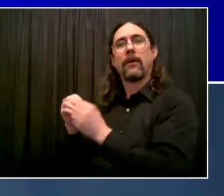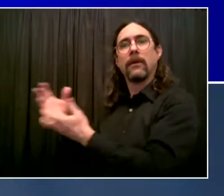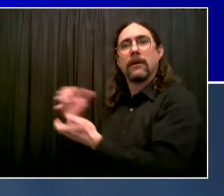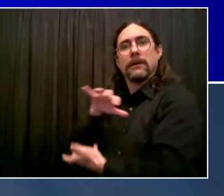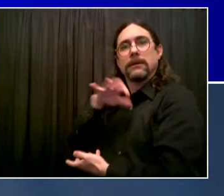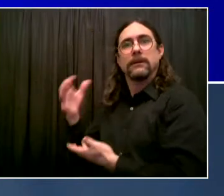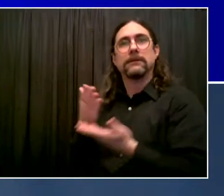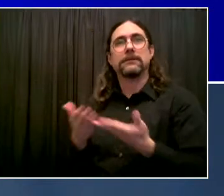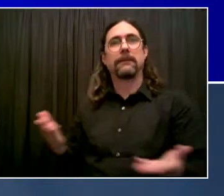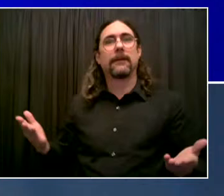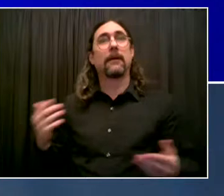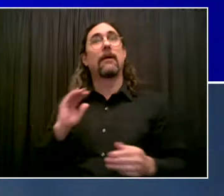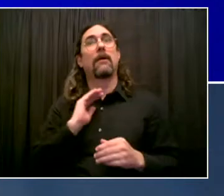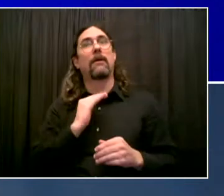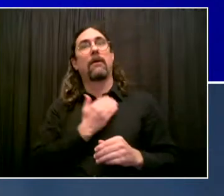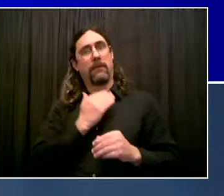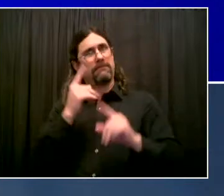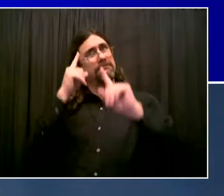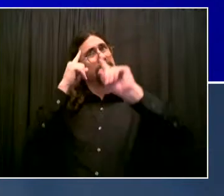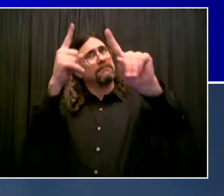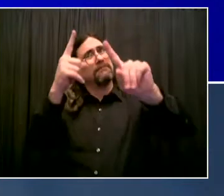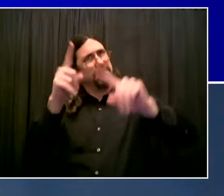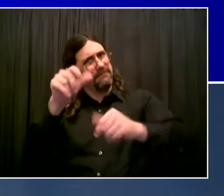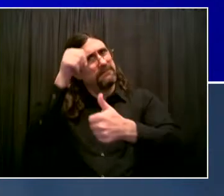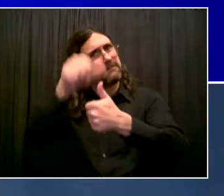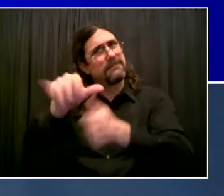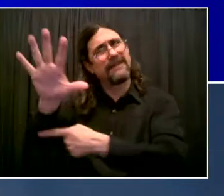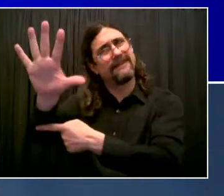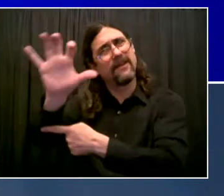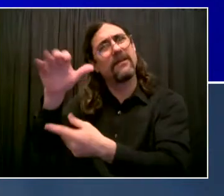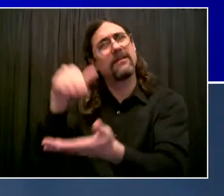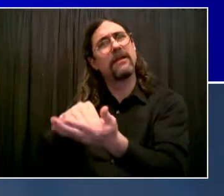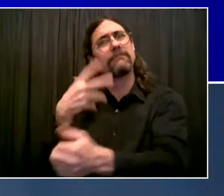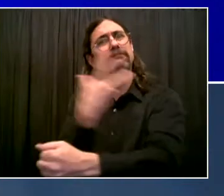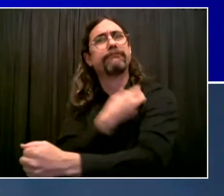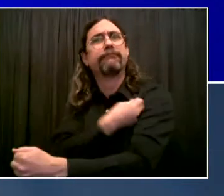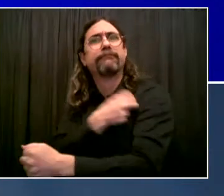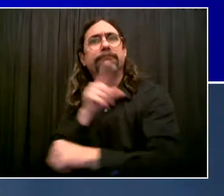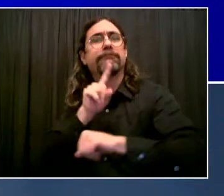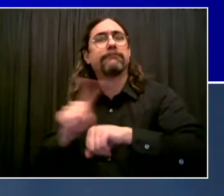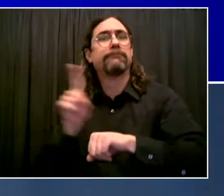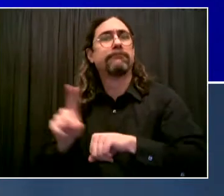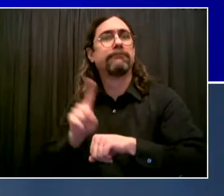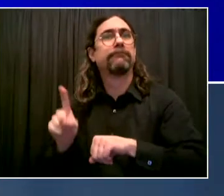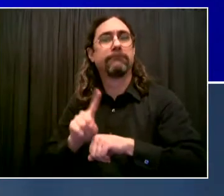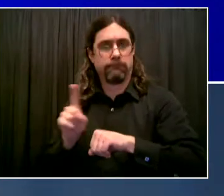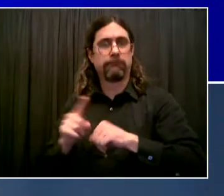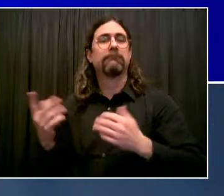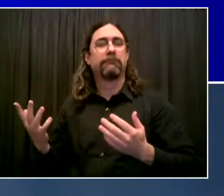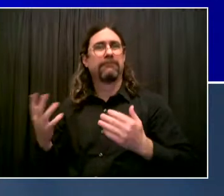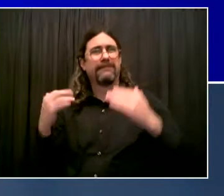NEW YORK CCITY COME OVER 370 VACCINATIONS GIVEN LAST WEEK. THE NUMBER KEEPS RISING, IT'S NOT WHERE WE WANT TO BE WHICH IS IS OOER HALF 1 MILLION A WEEK BUT IT IS